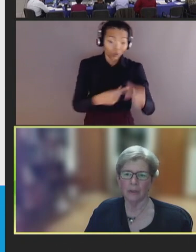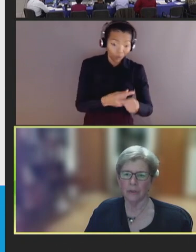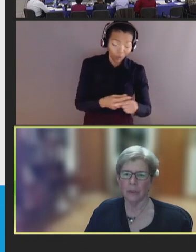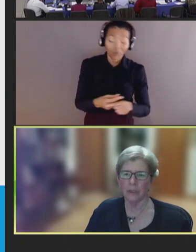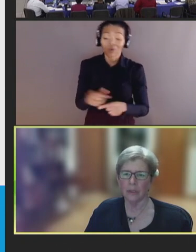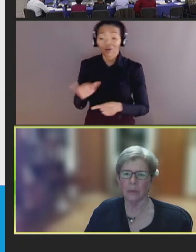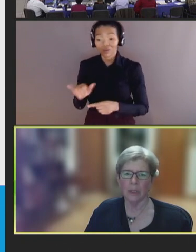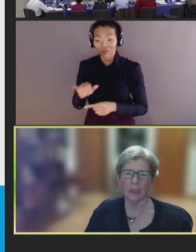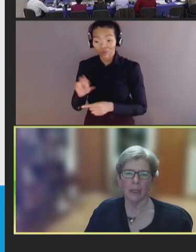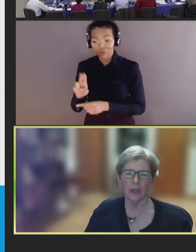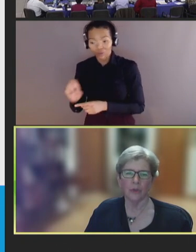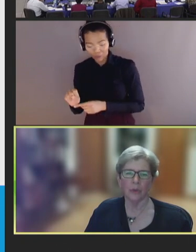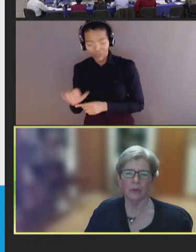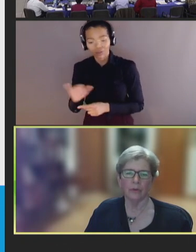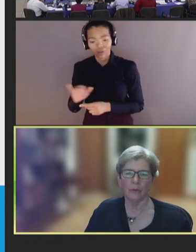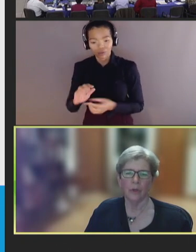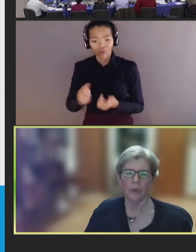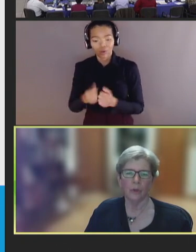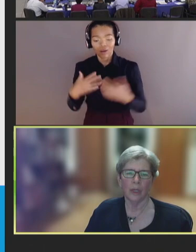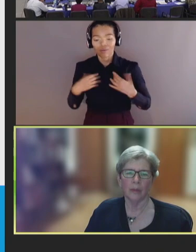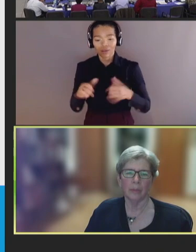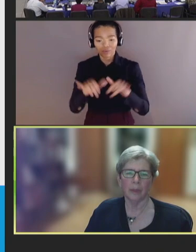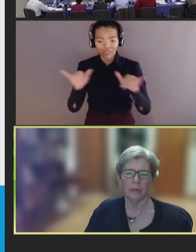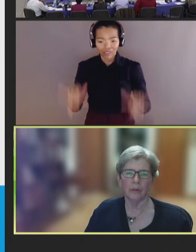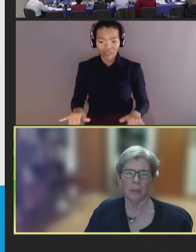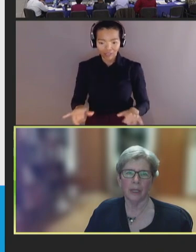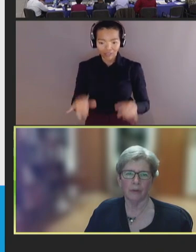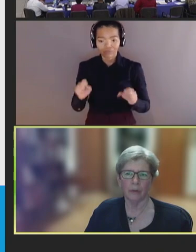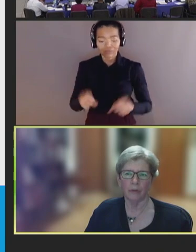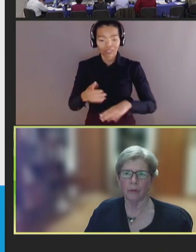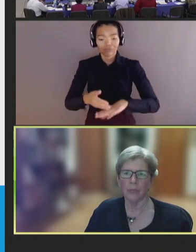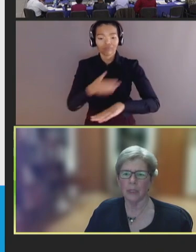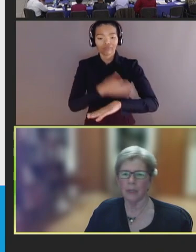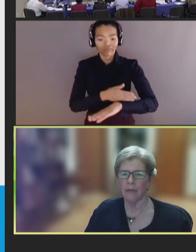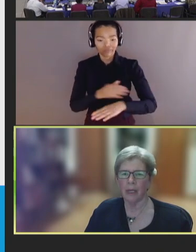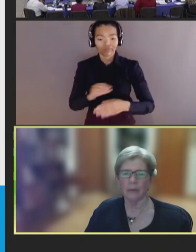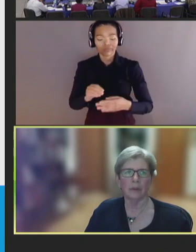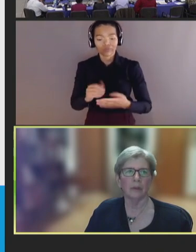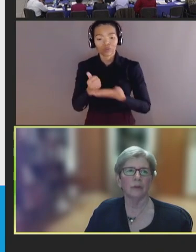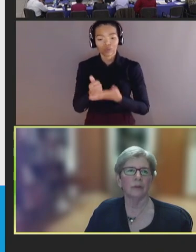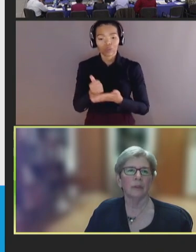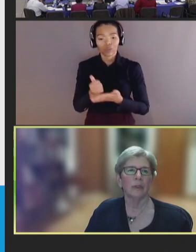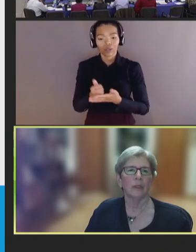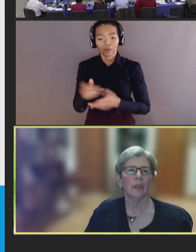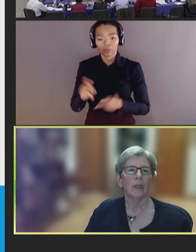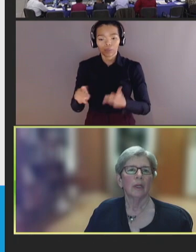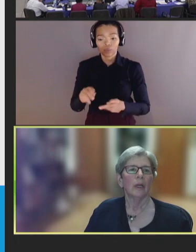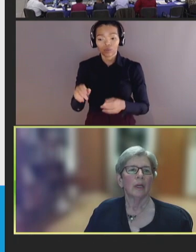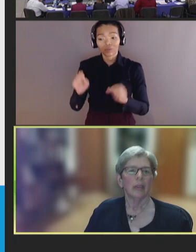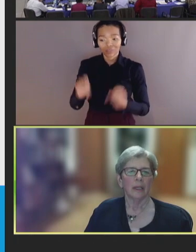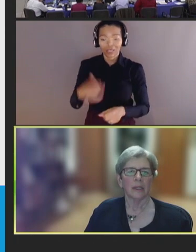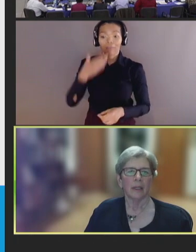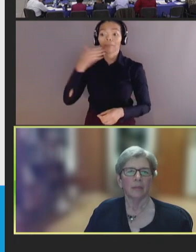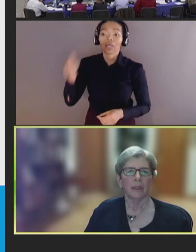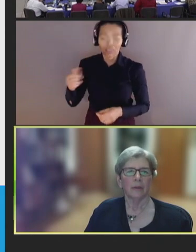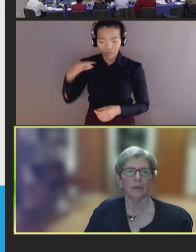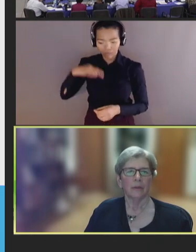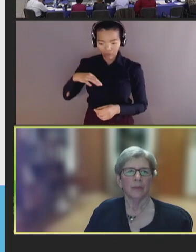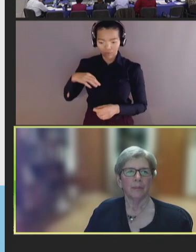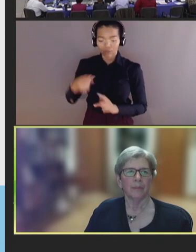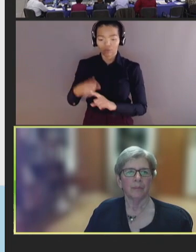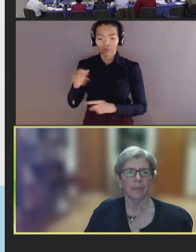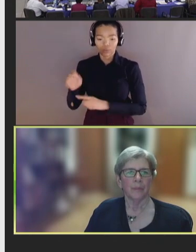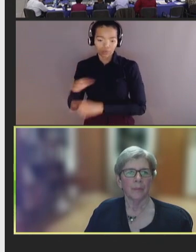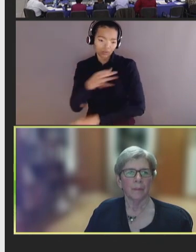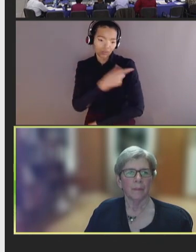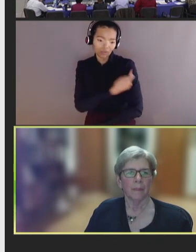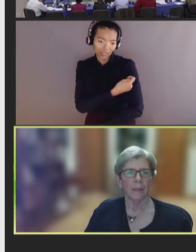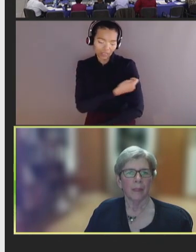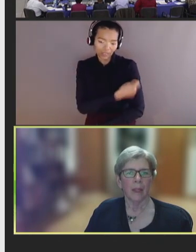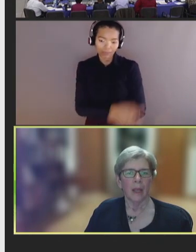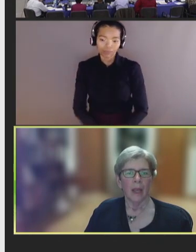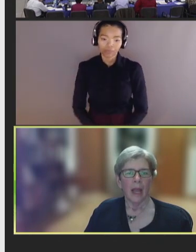health systems in the countries who can best benefit from TB vaccines. Next slide, please.